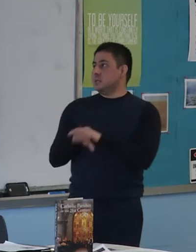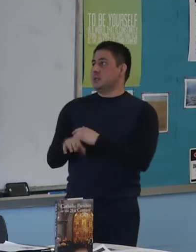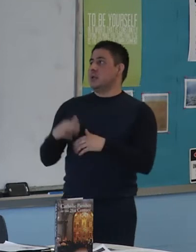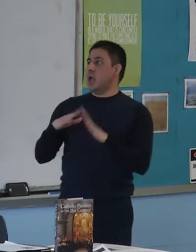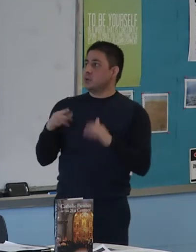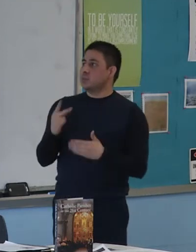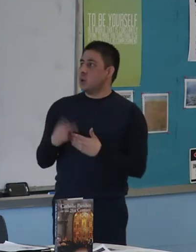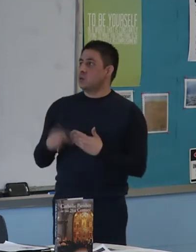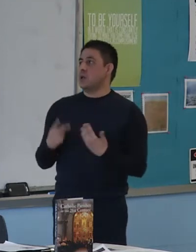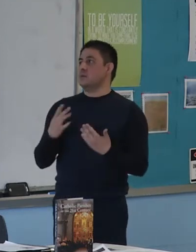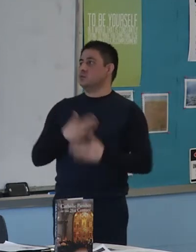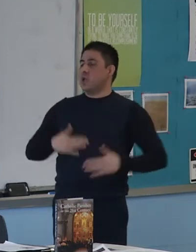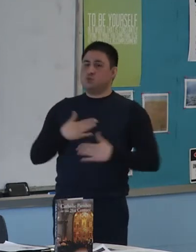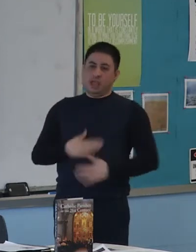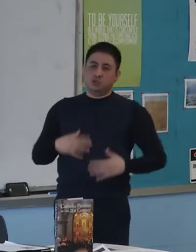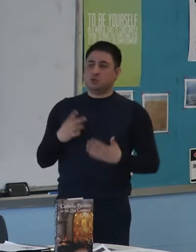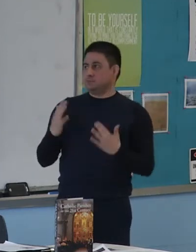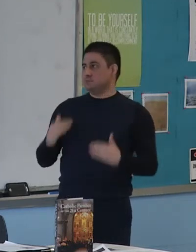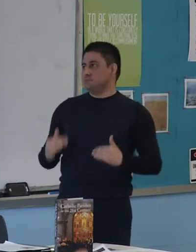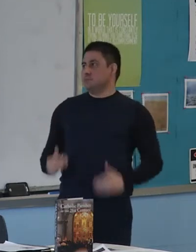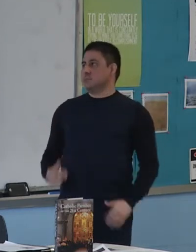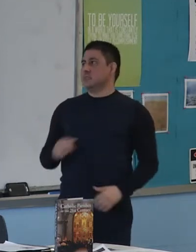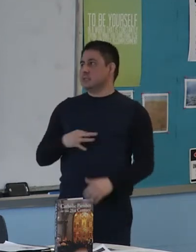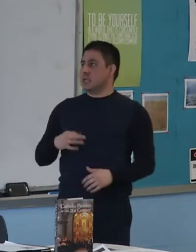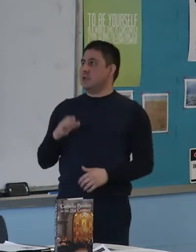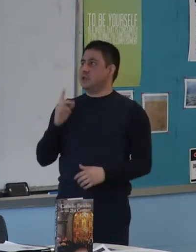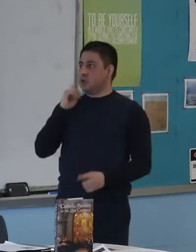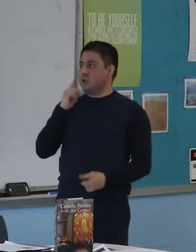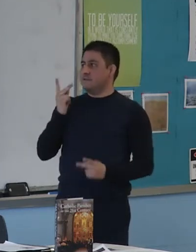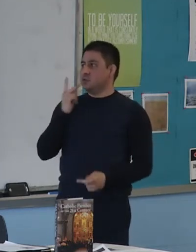programs, recreational staff, caseworkers, hearing and visual assistance, employment,